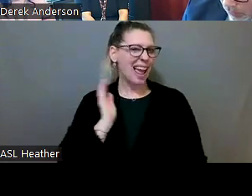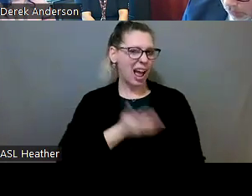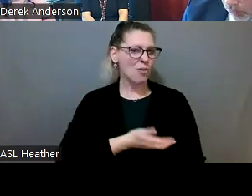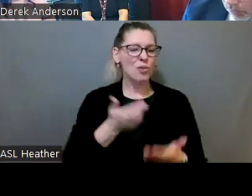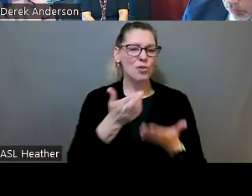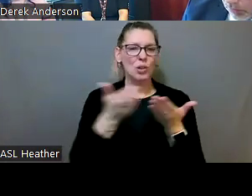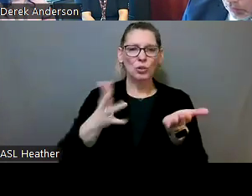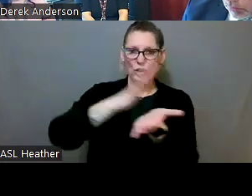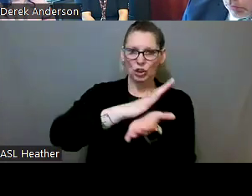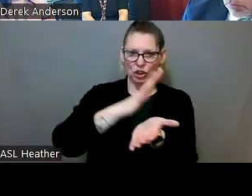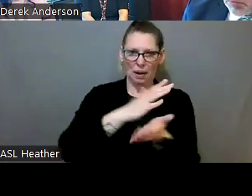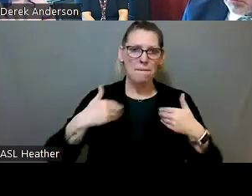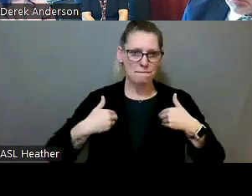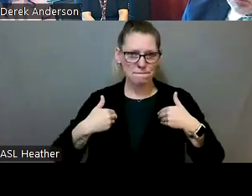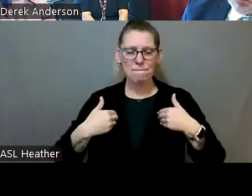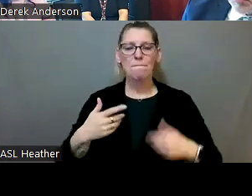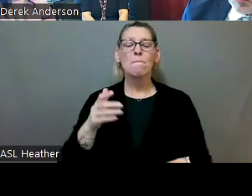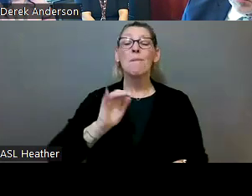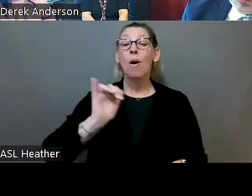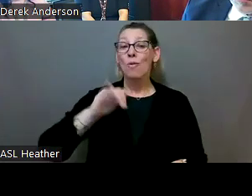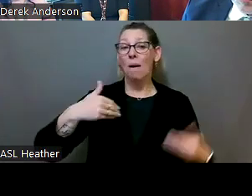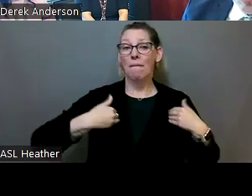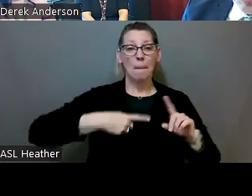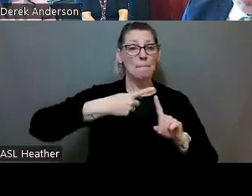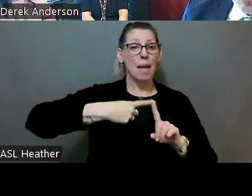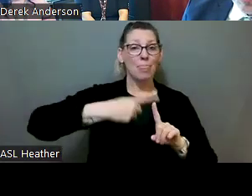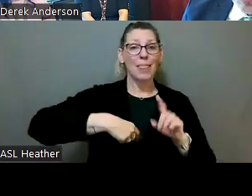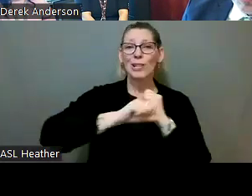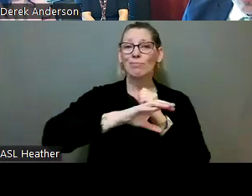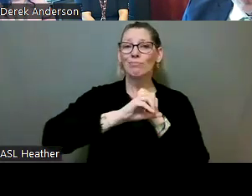we also have a monthly newsletter so each month we'll have our top